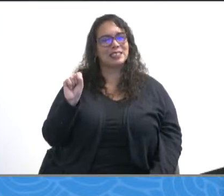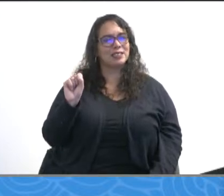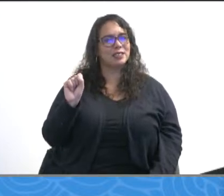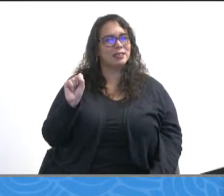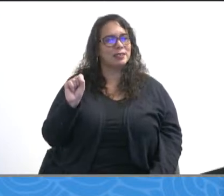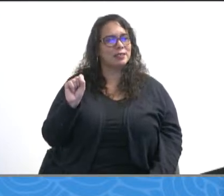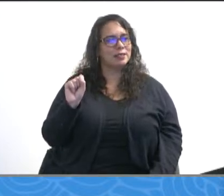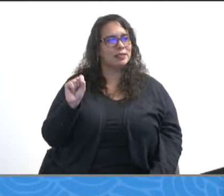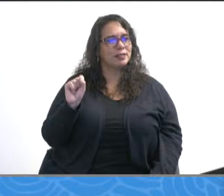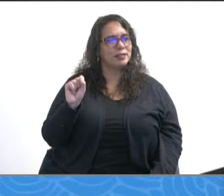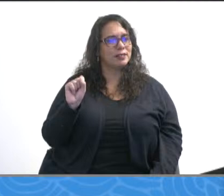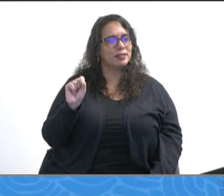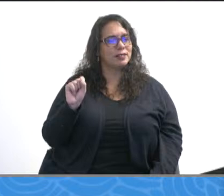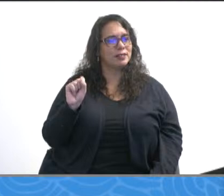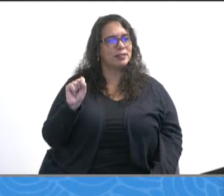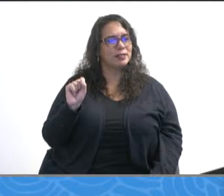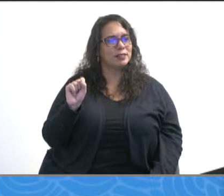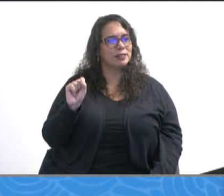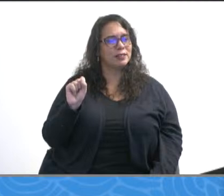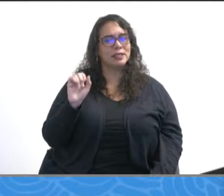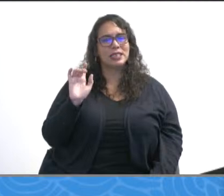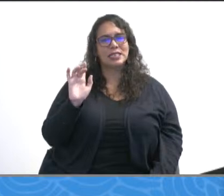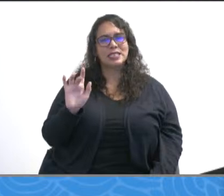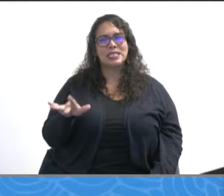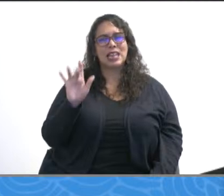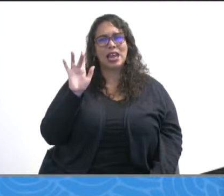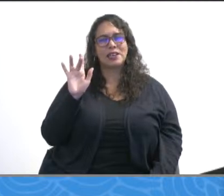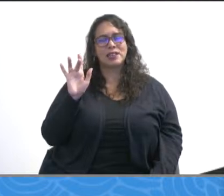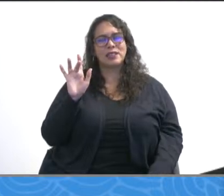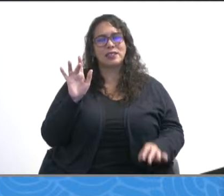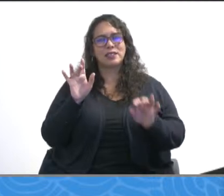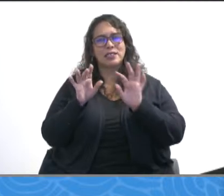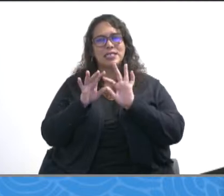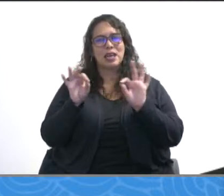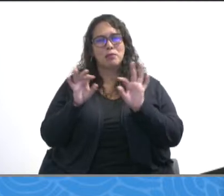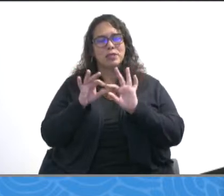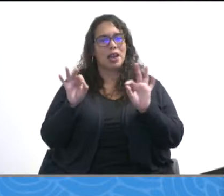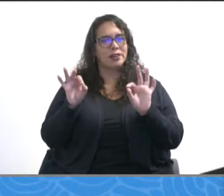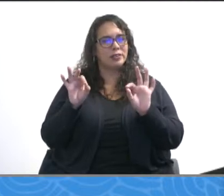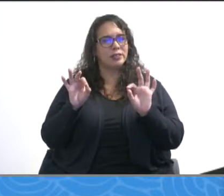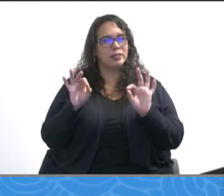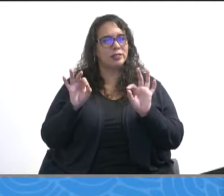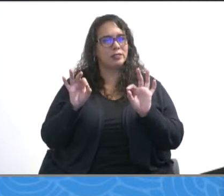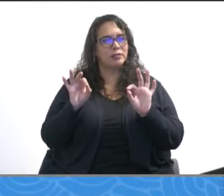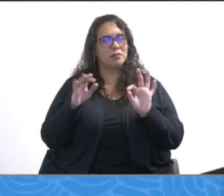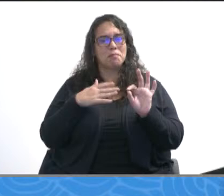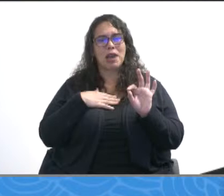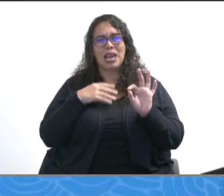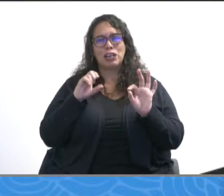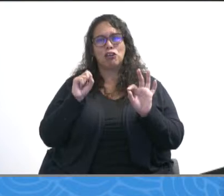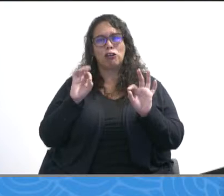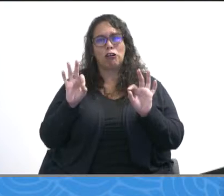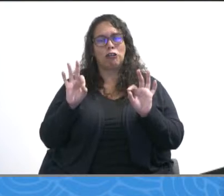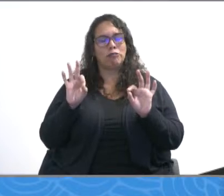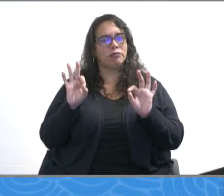and if you want to go ahead and select subtitles for it, mine are off currently,